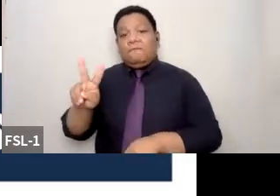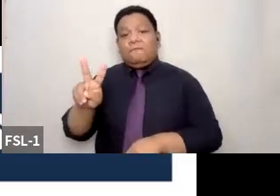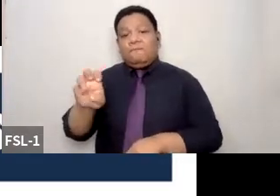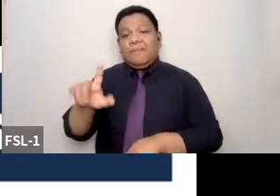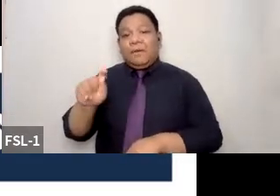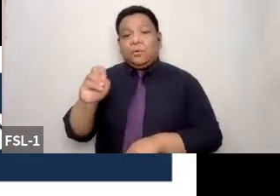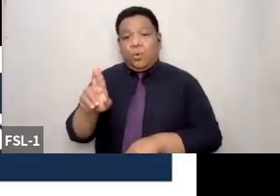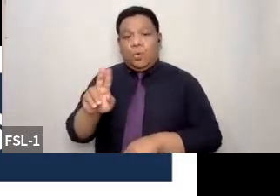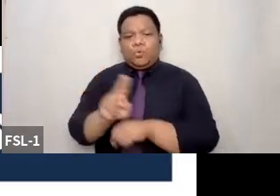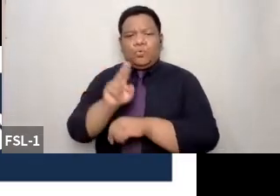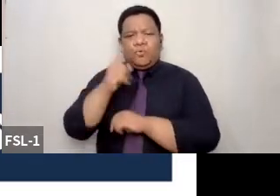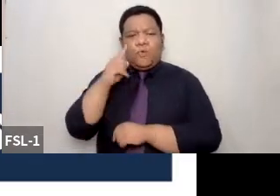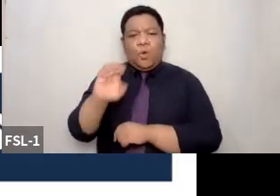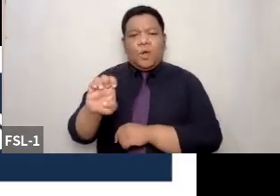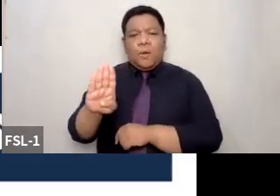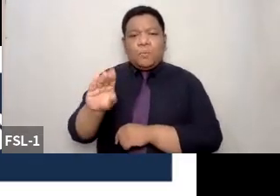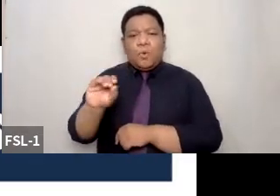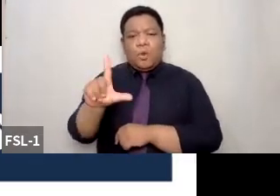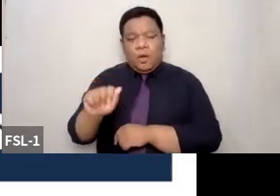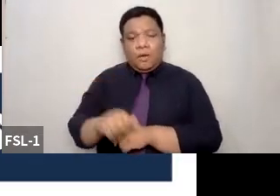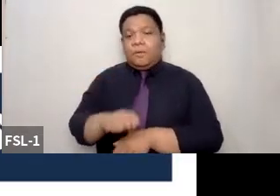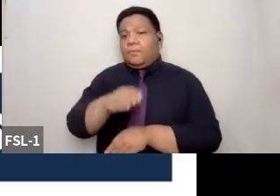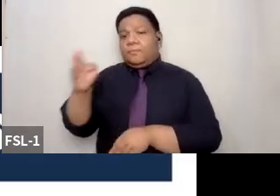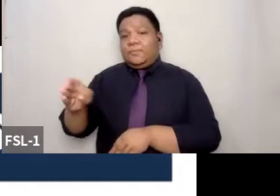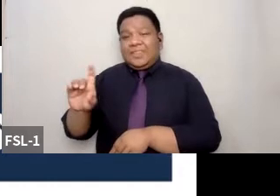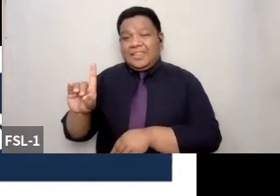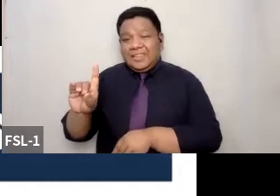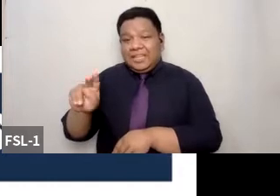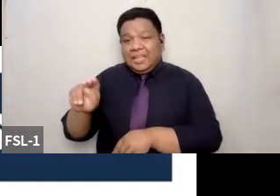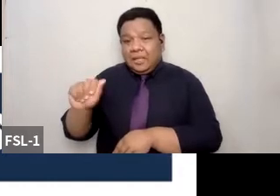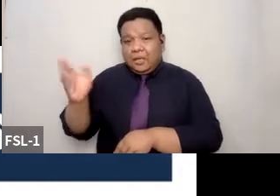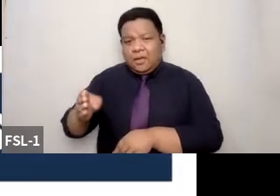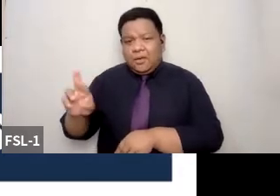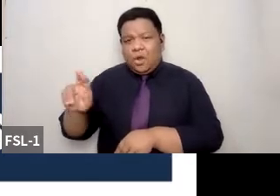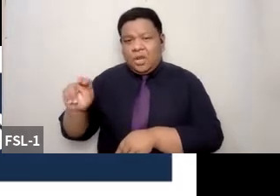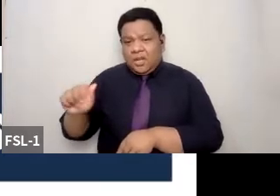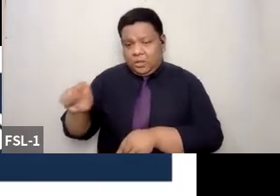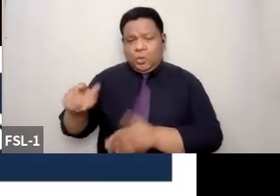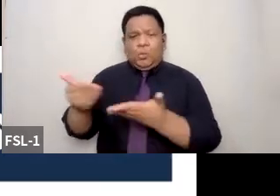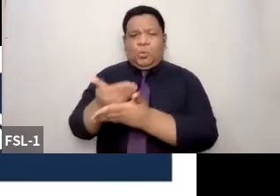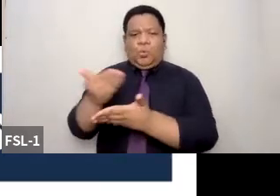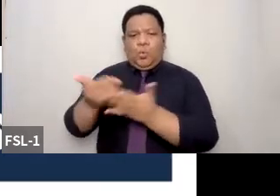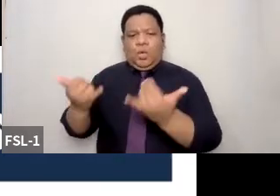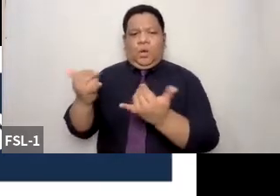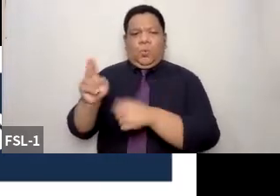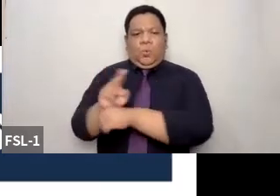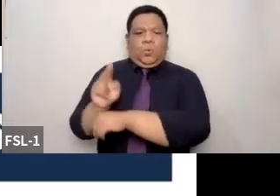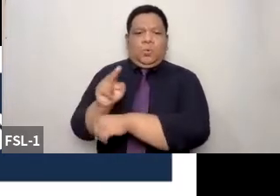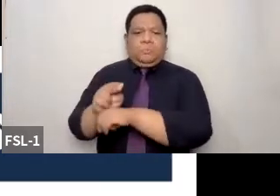And the DNA and RNA vaccines are new right now and later on you will see how these are used.